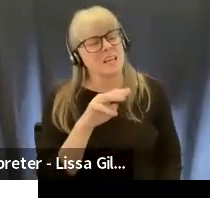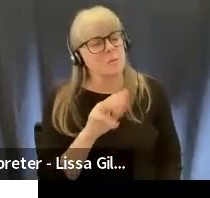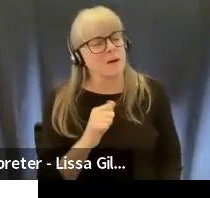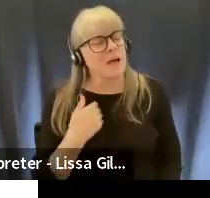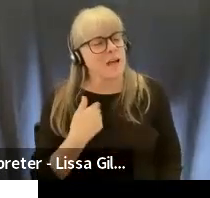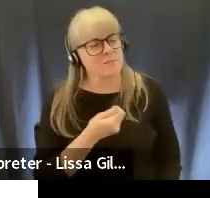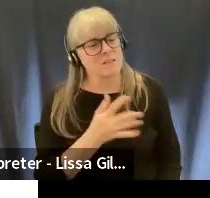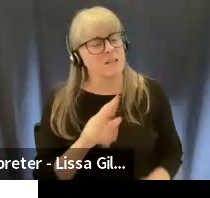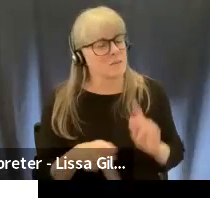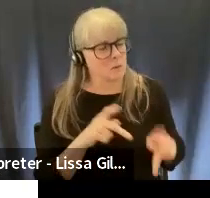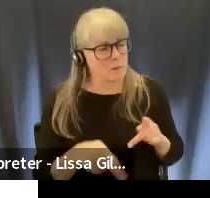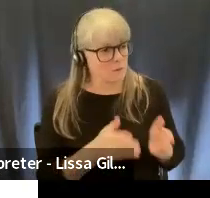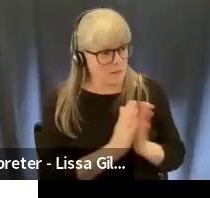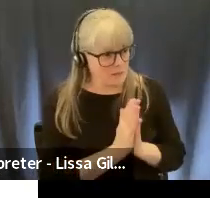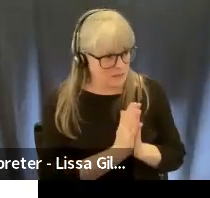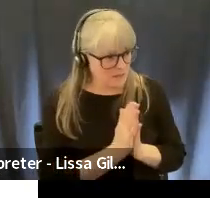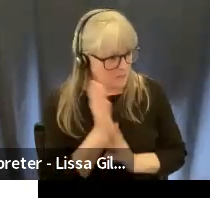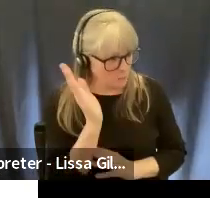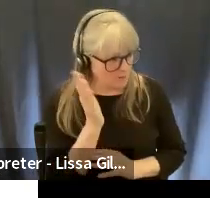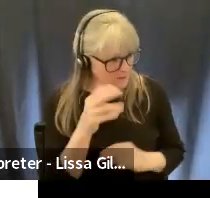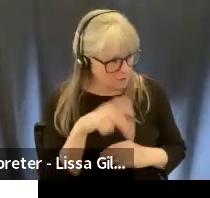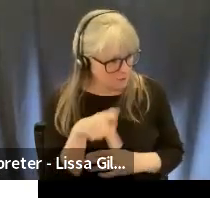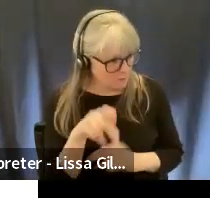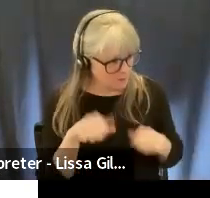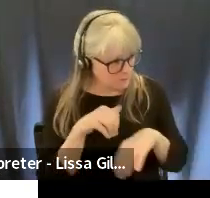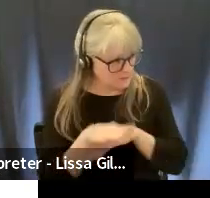this is Bambi again, and you came.